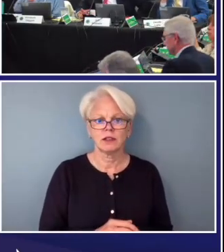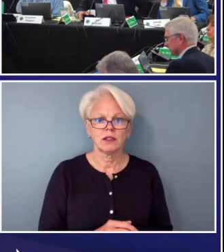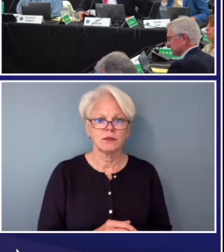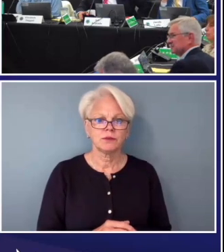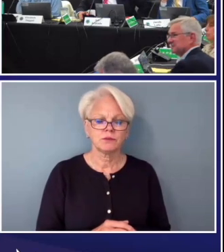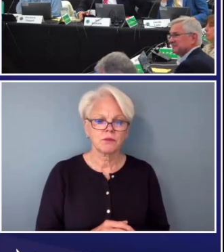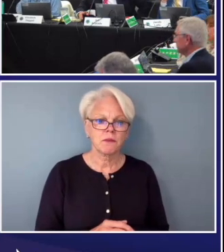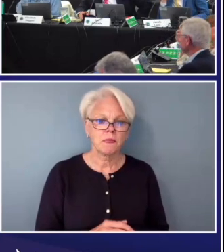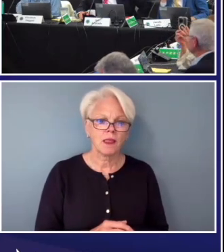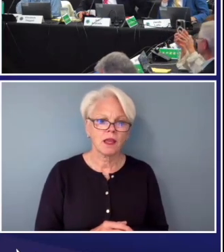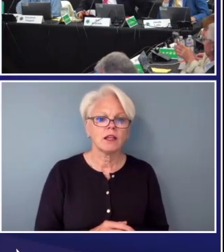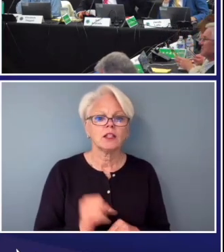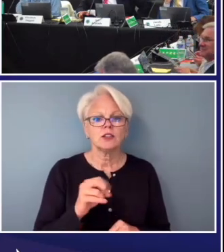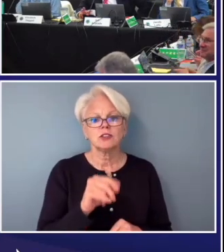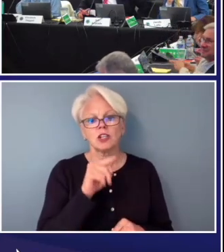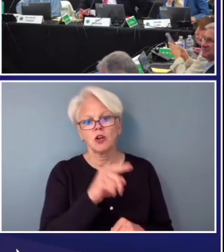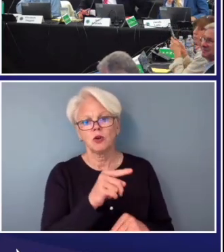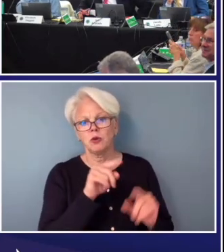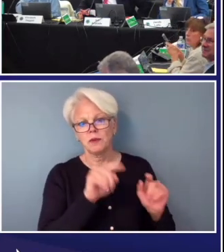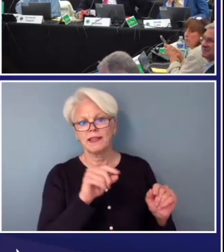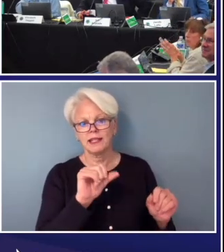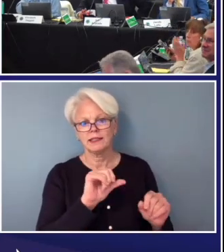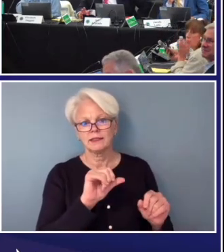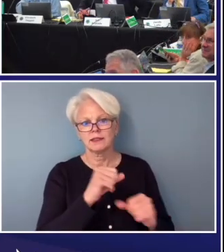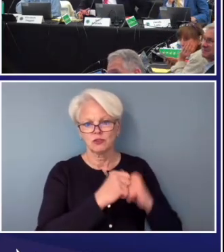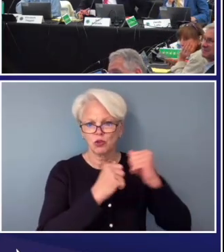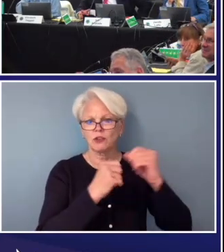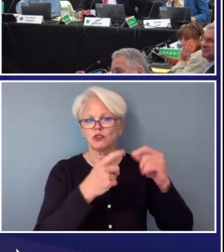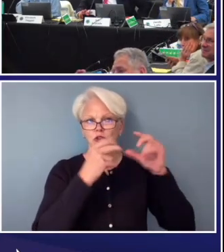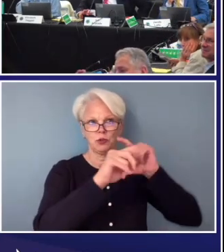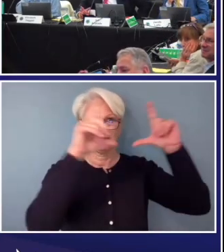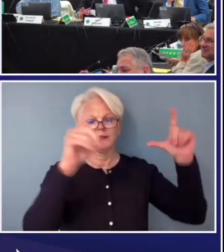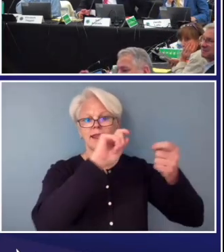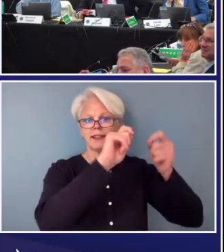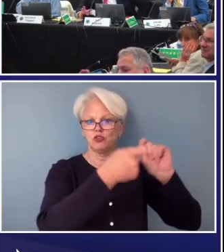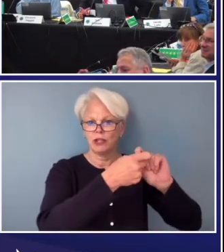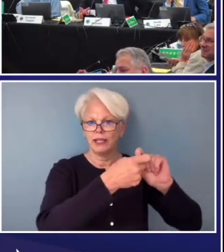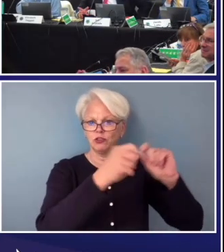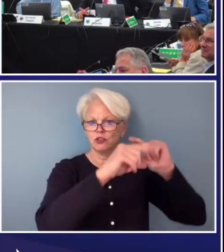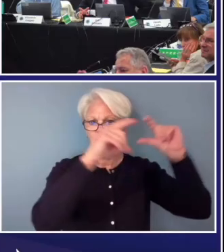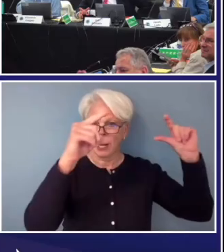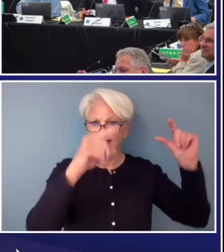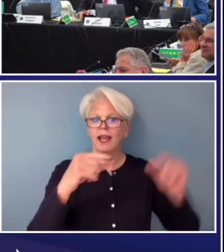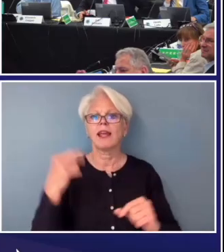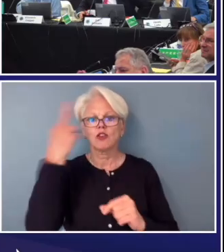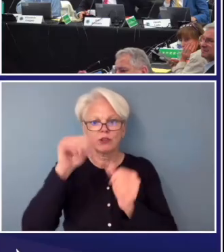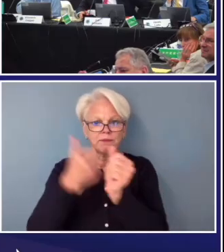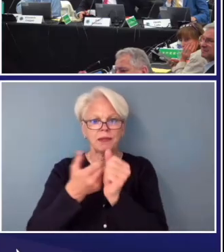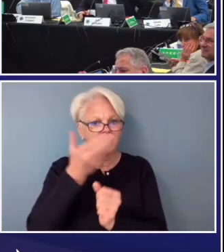sort of this setup where the changes are highlighted, the rationale's there, who's submitting it helps us process these much more quickly.